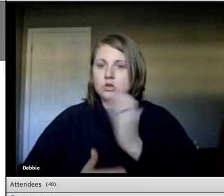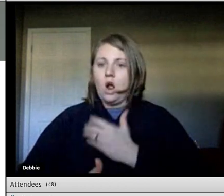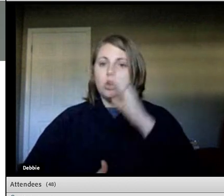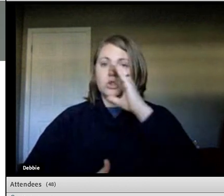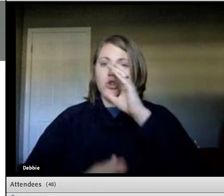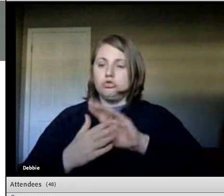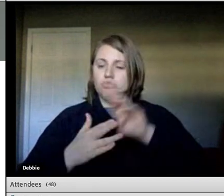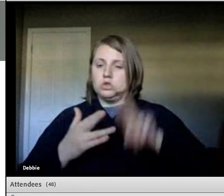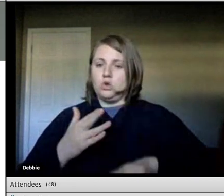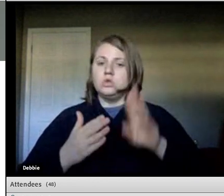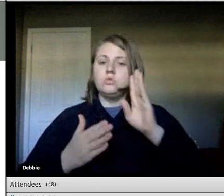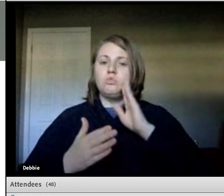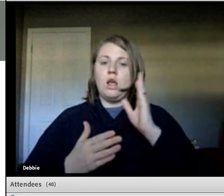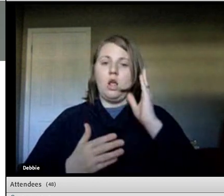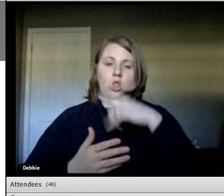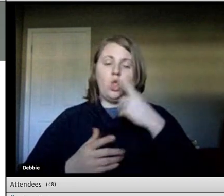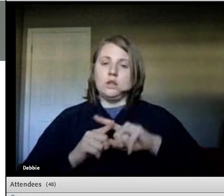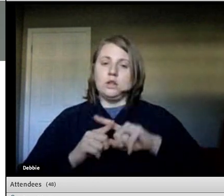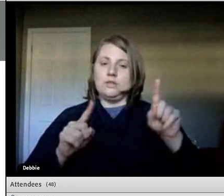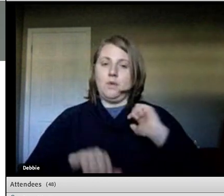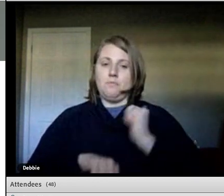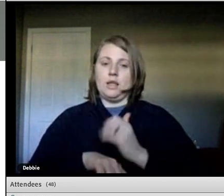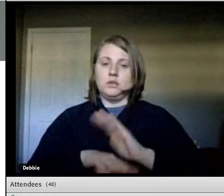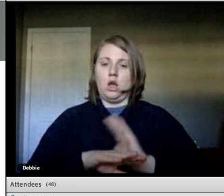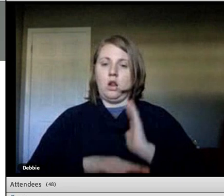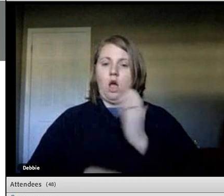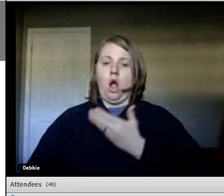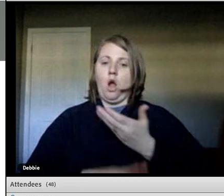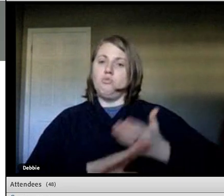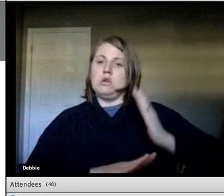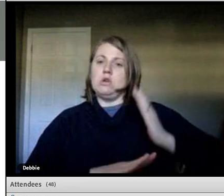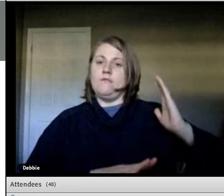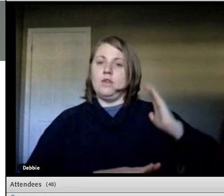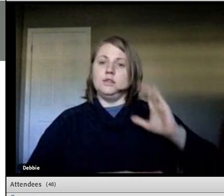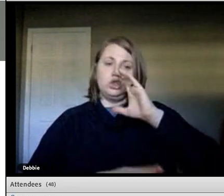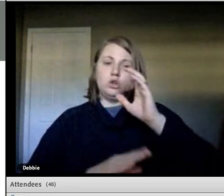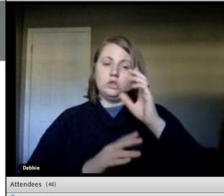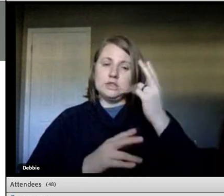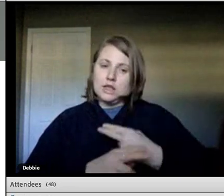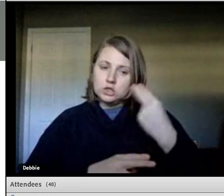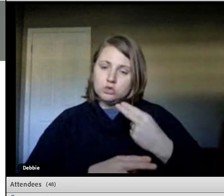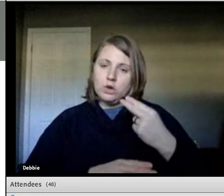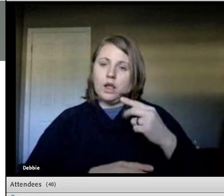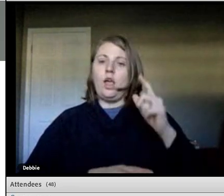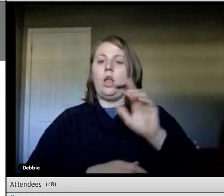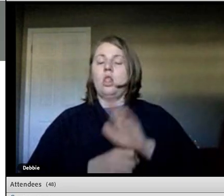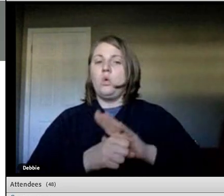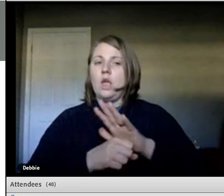based upon our search history, our location, all of that kind of stuff, so Duck Duck Go kind of takes that away